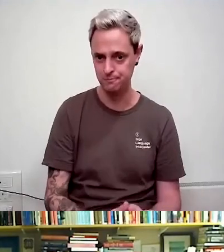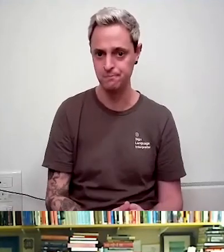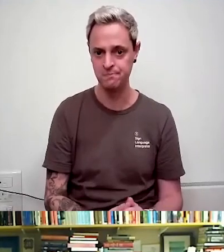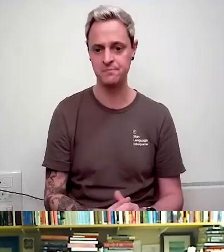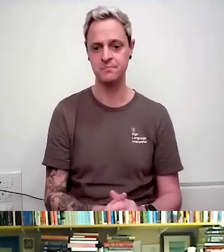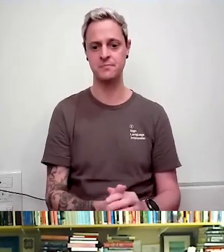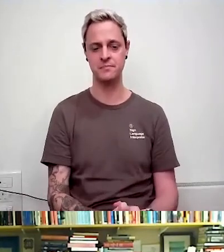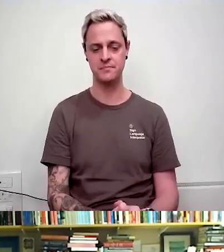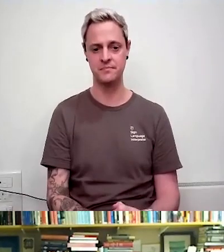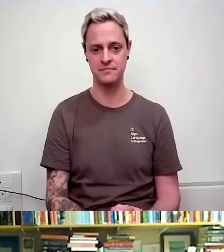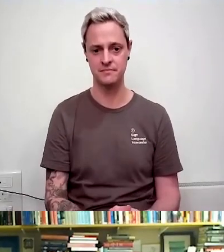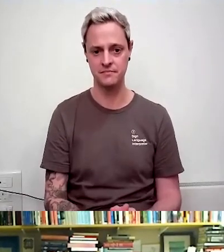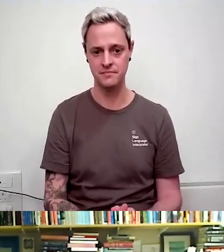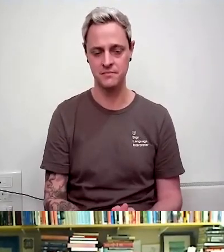I didn't,